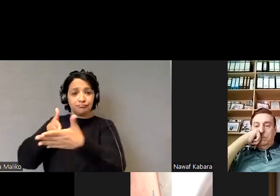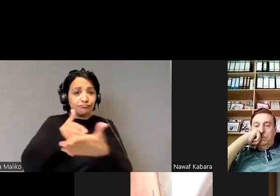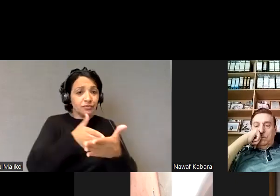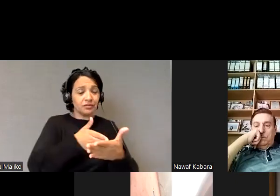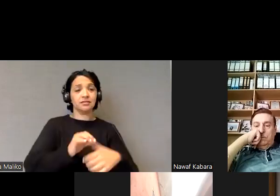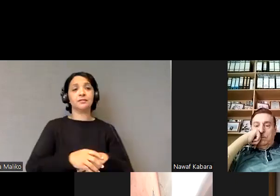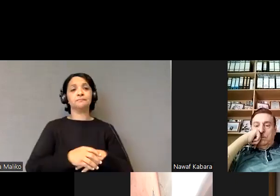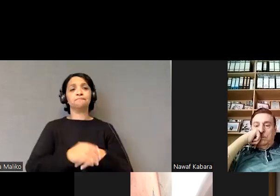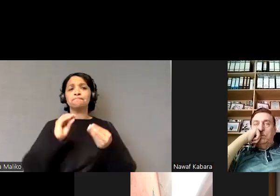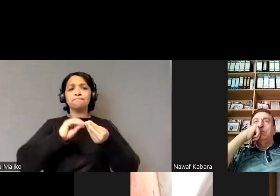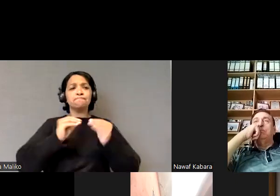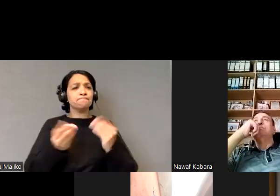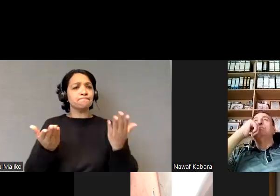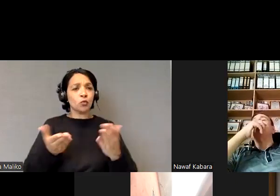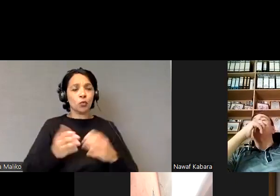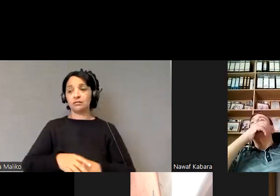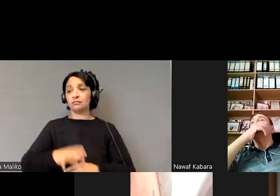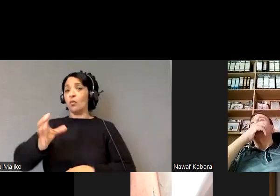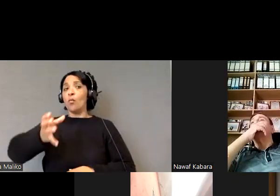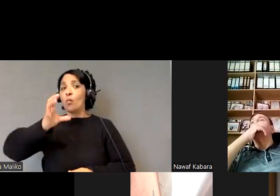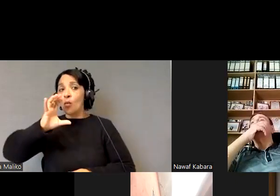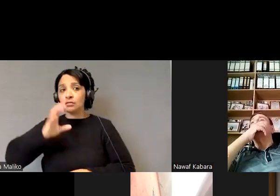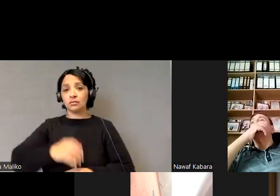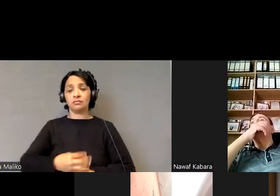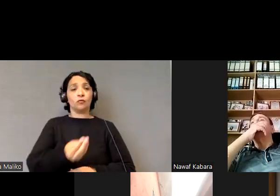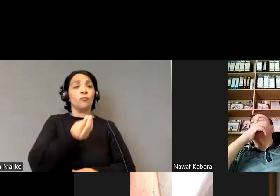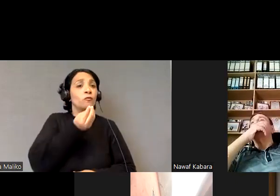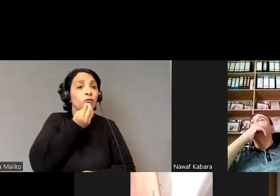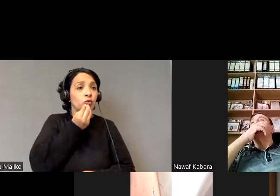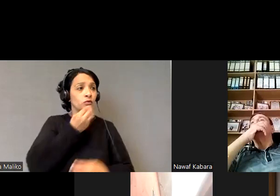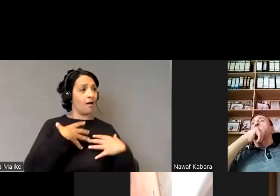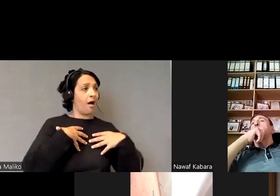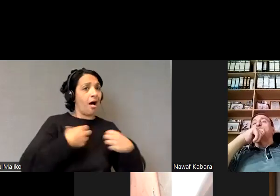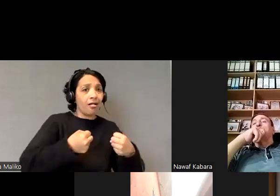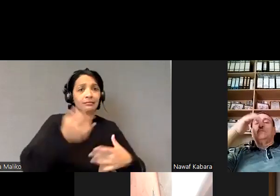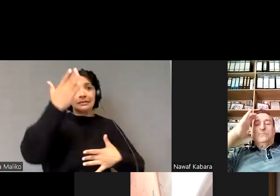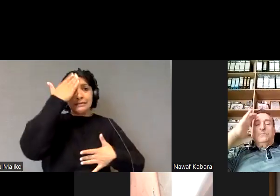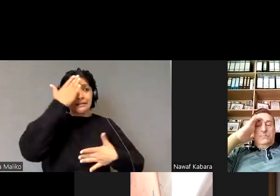and health care, can make it very difficult if not impossible.